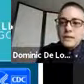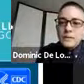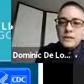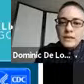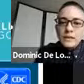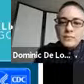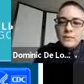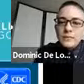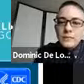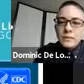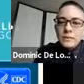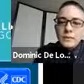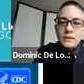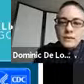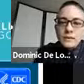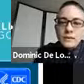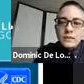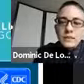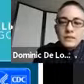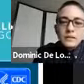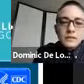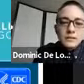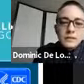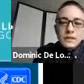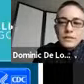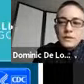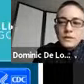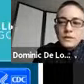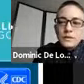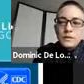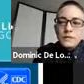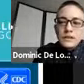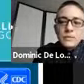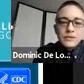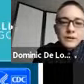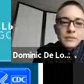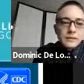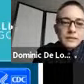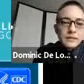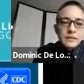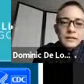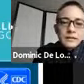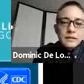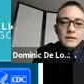That way it can provide more of a seal to catch more vapor droplets.